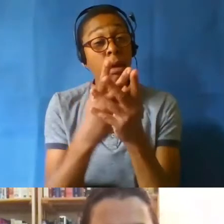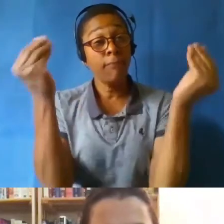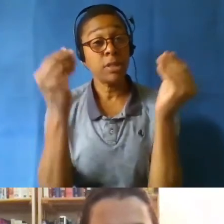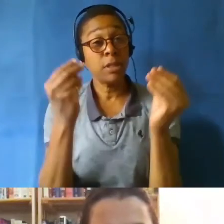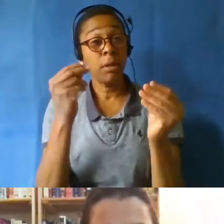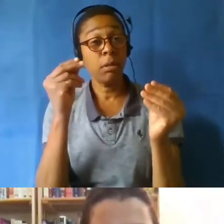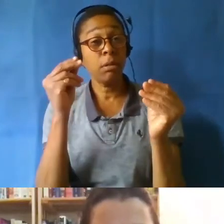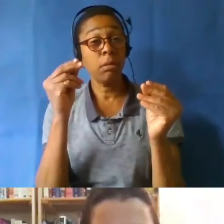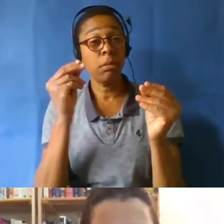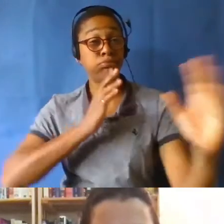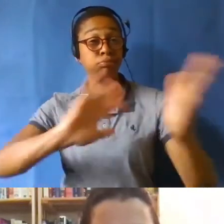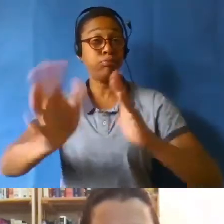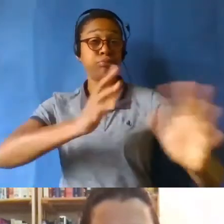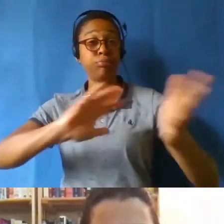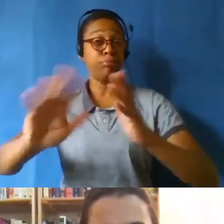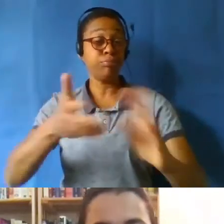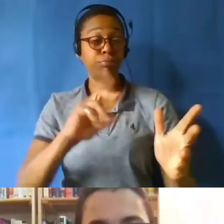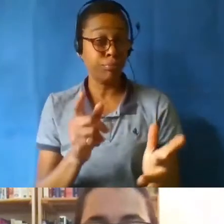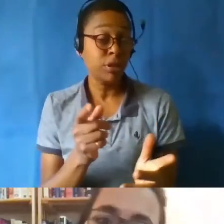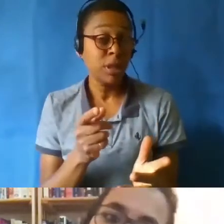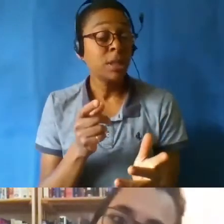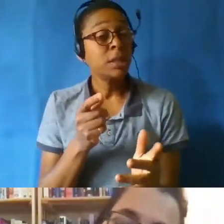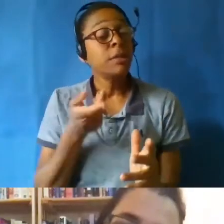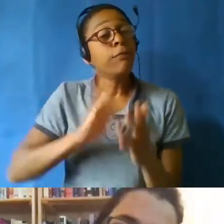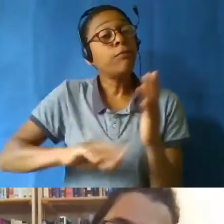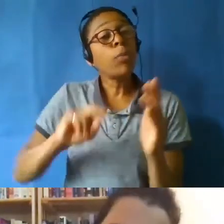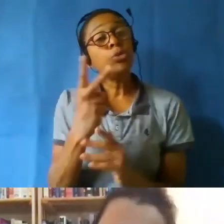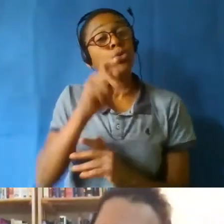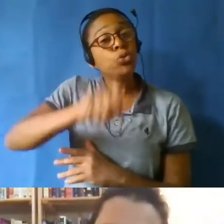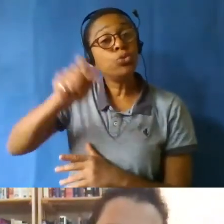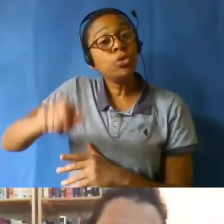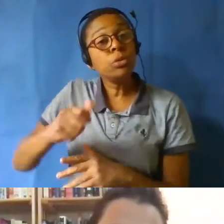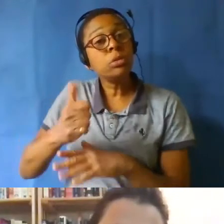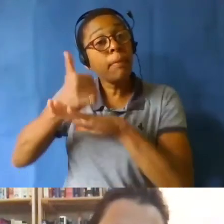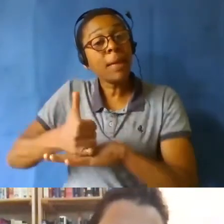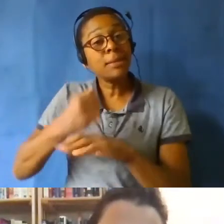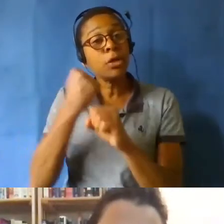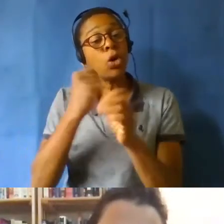would you be able to talk a little bit to that? So invisible voices was a project that two students at Goldsmith's Kevin Batman and Kavita Mumtaaz started they're both students of